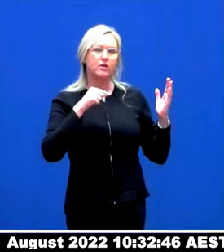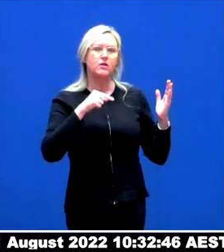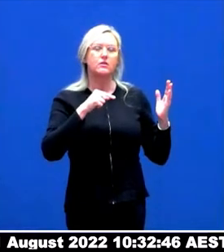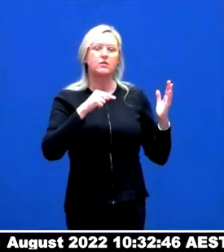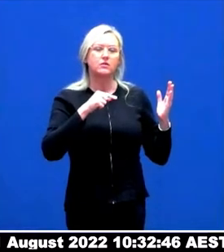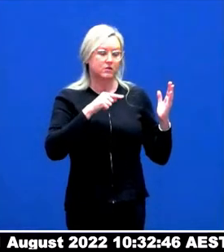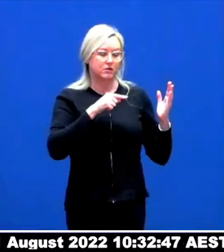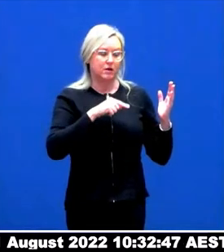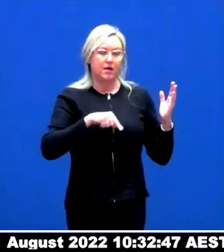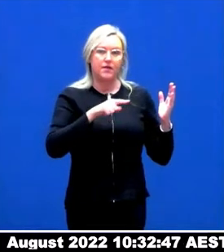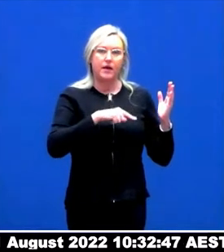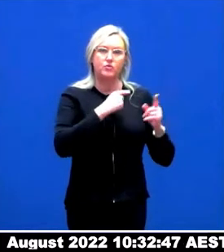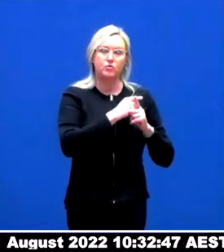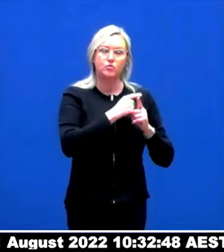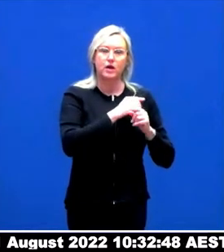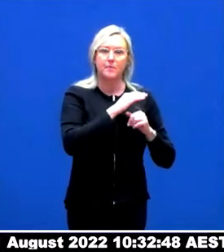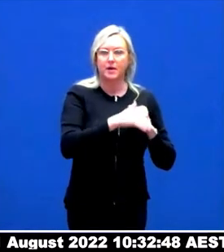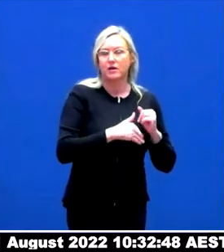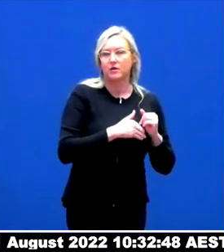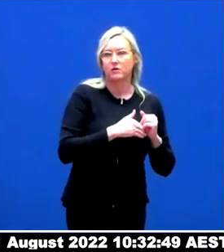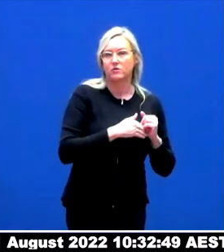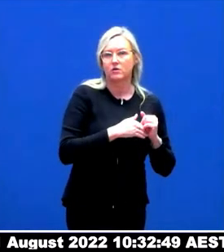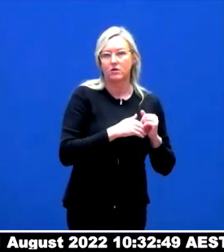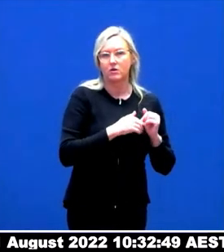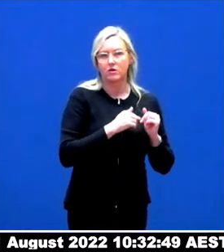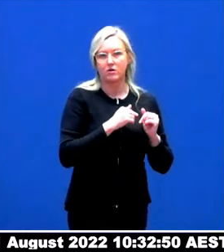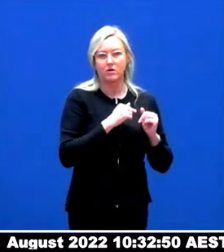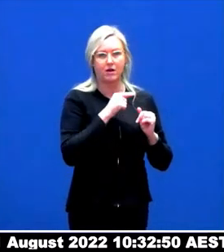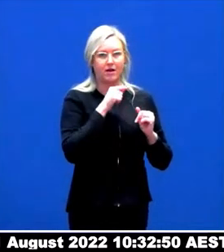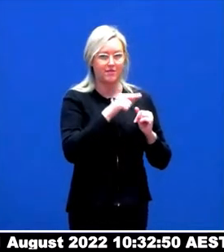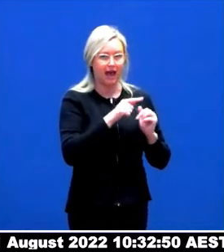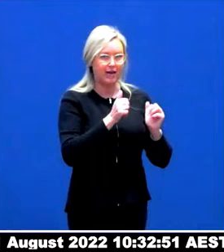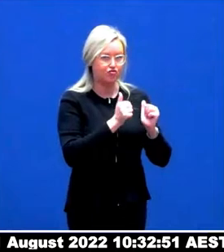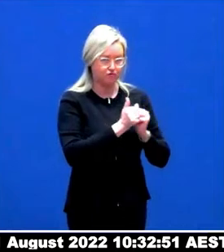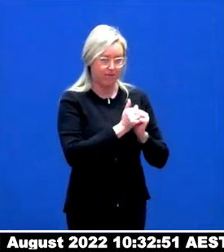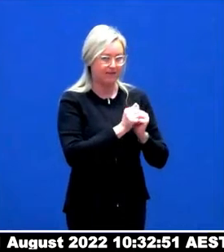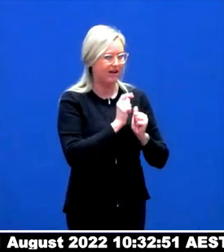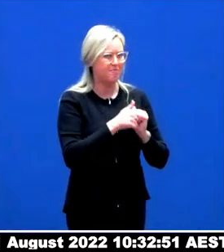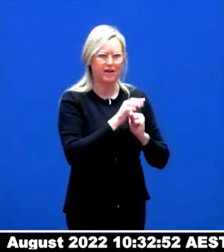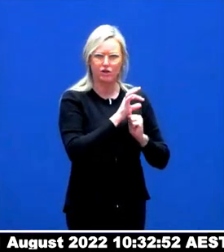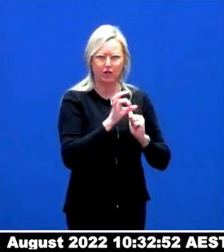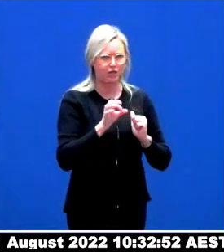though, is reviewing the Agreement that's silent on disability, against a strategy